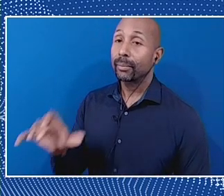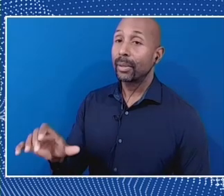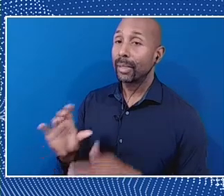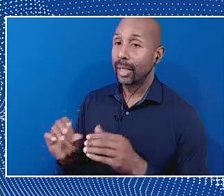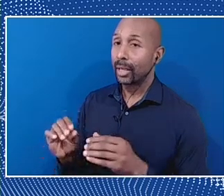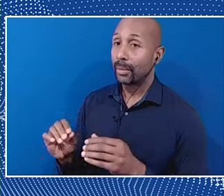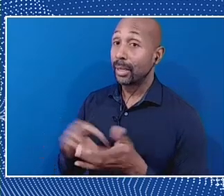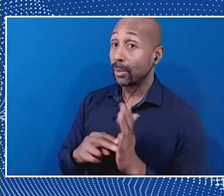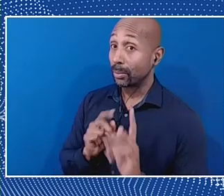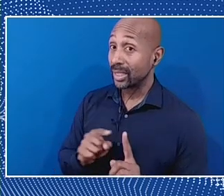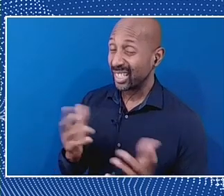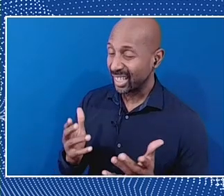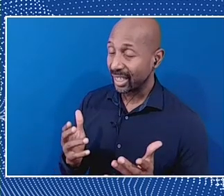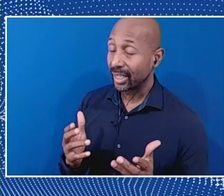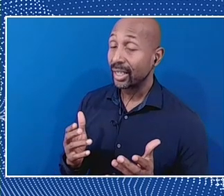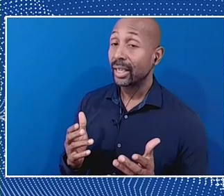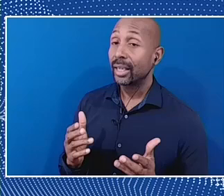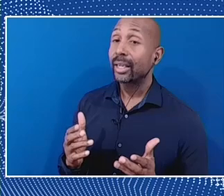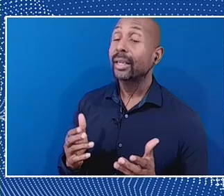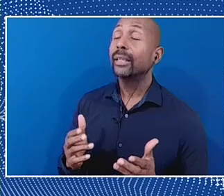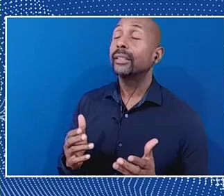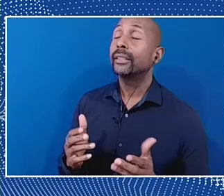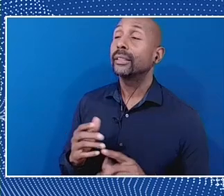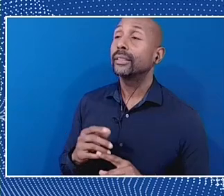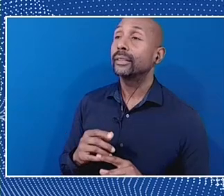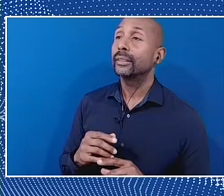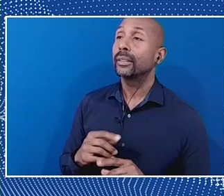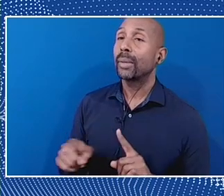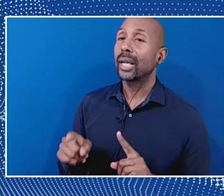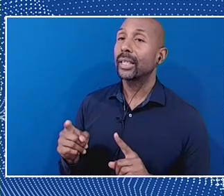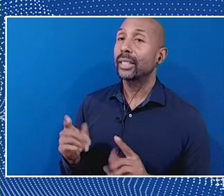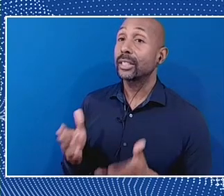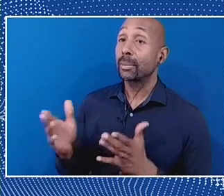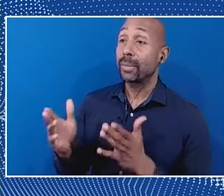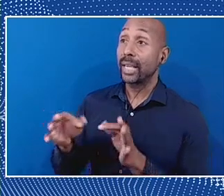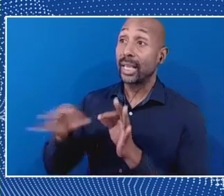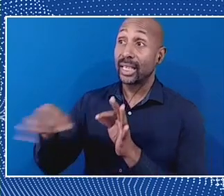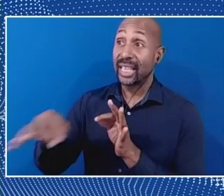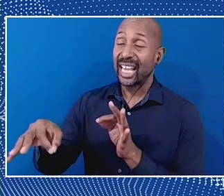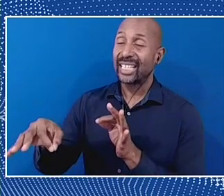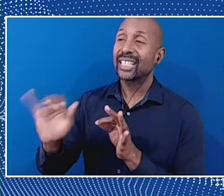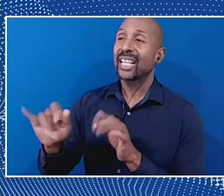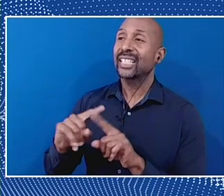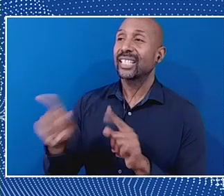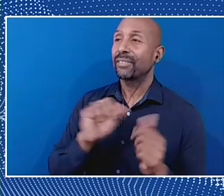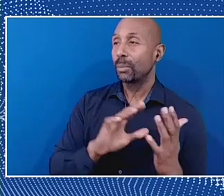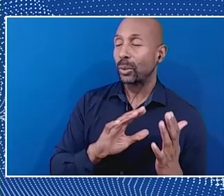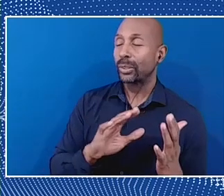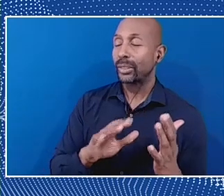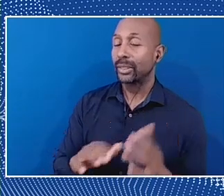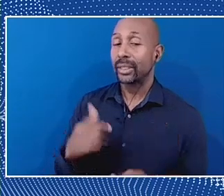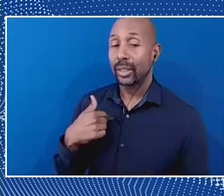Submission of proposals needs to be done through a different vehicle. So we do appreciate your public